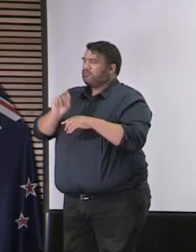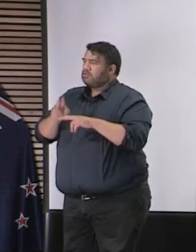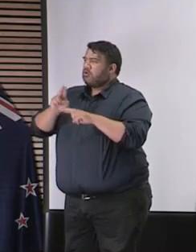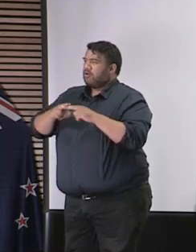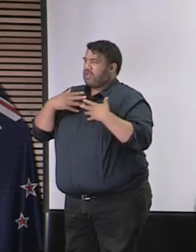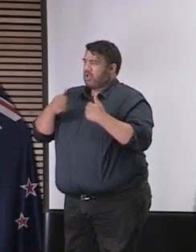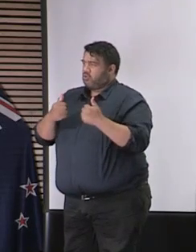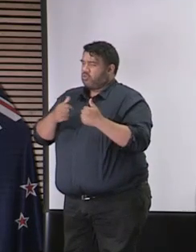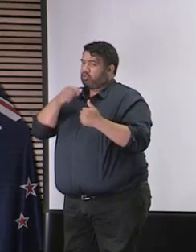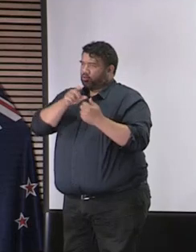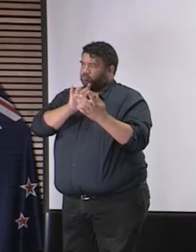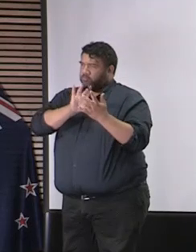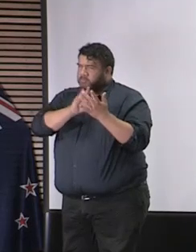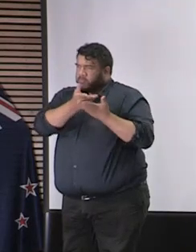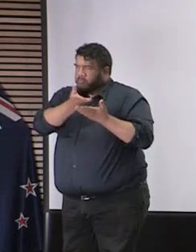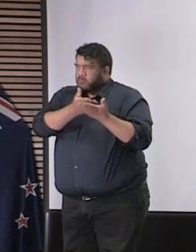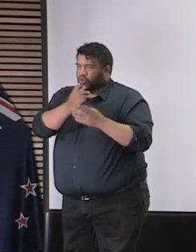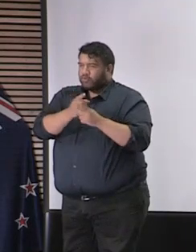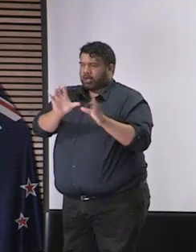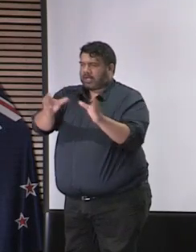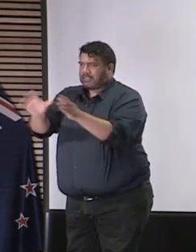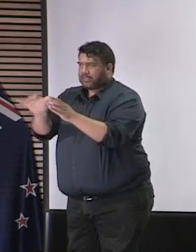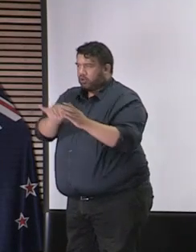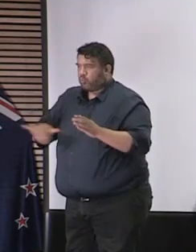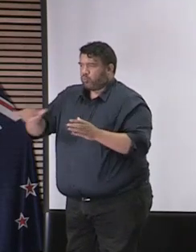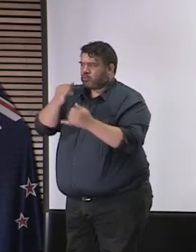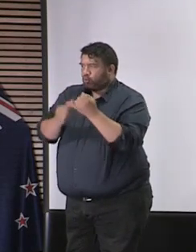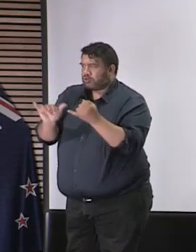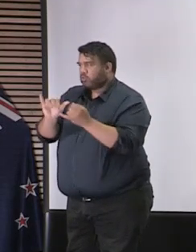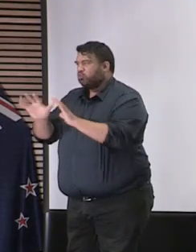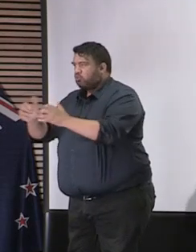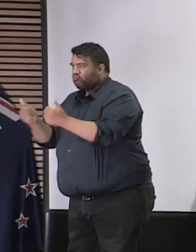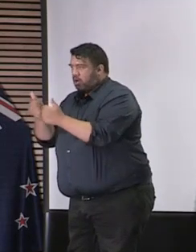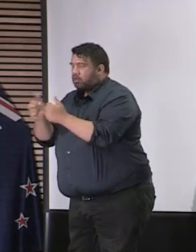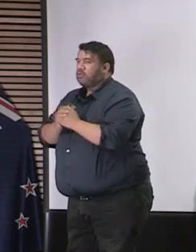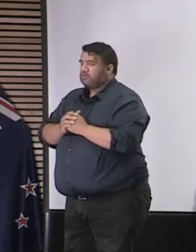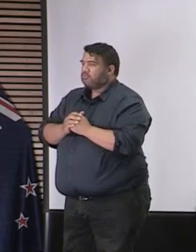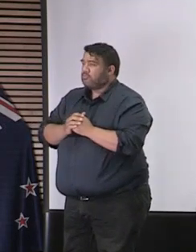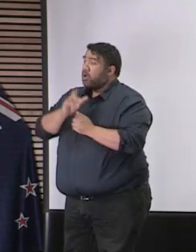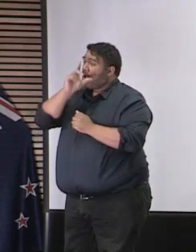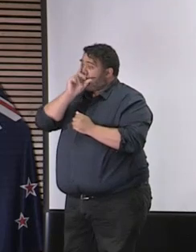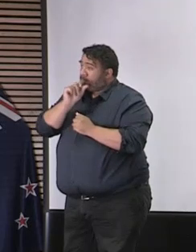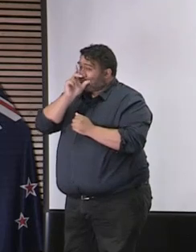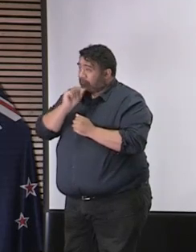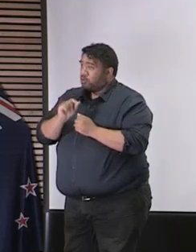officer of health who is overseeing each to get a sense of where they are at and to